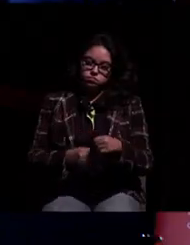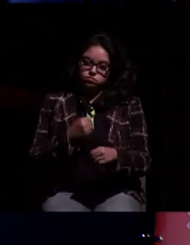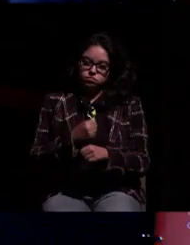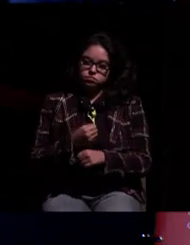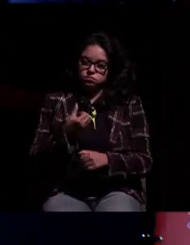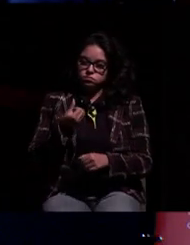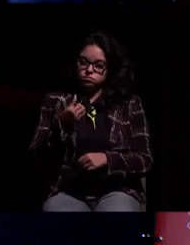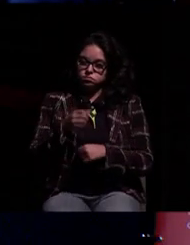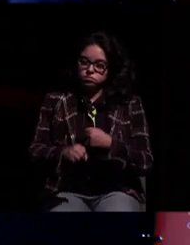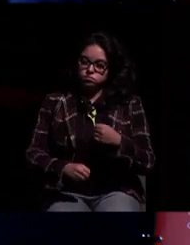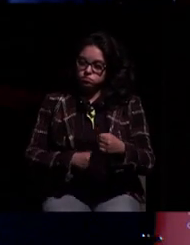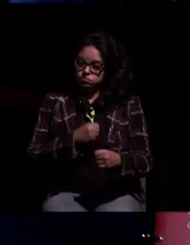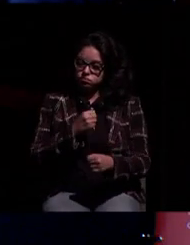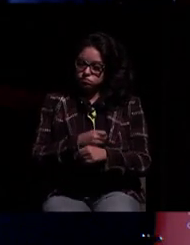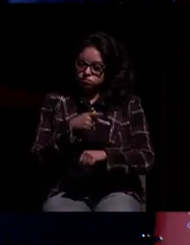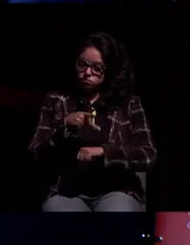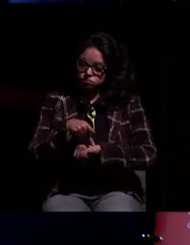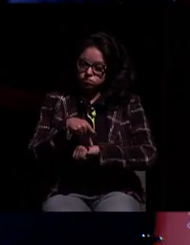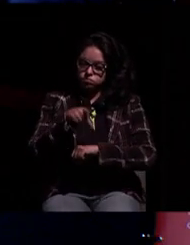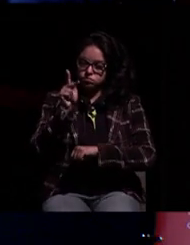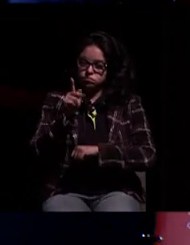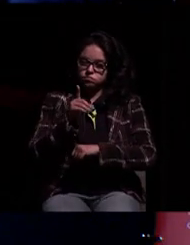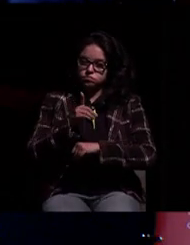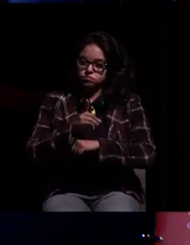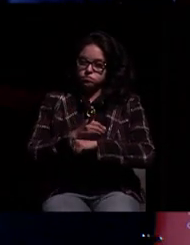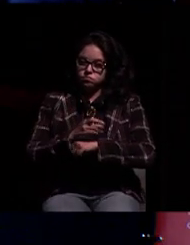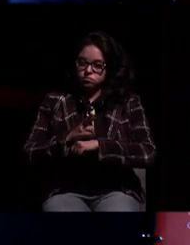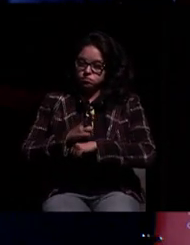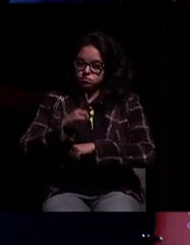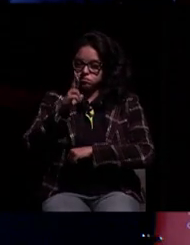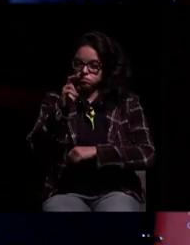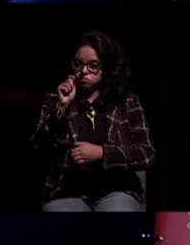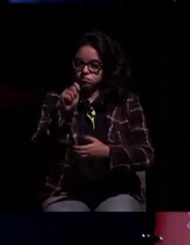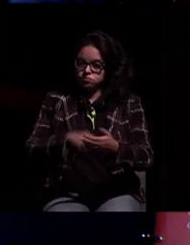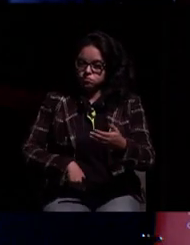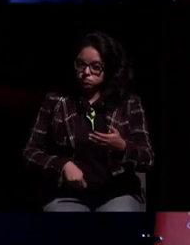of post doctorate. I was hired by a Portuguese institution,